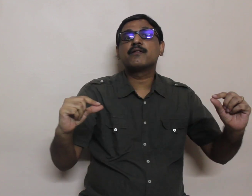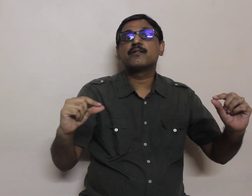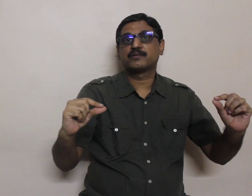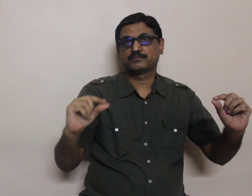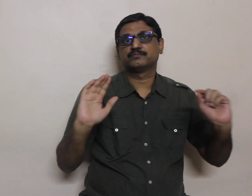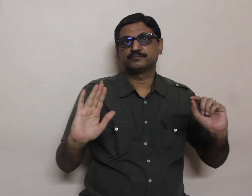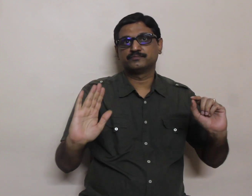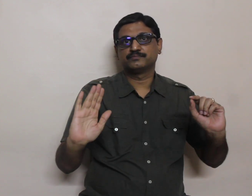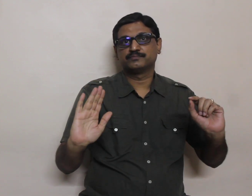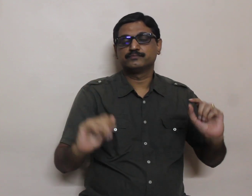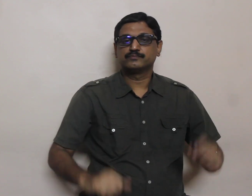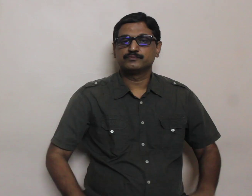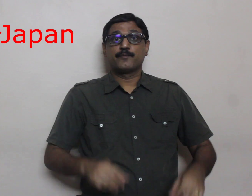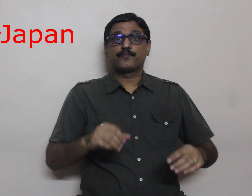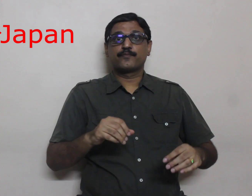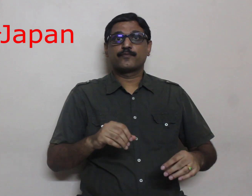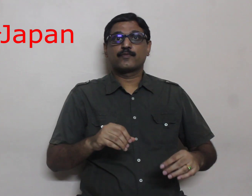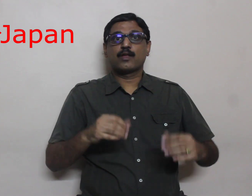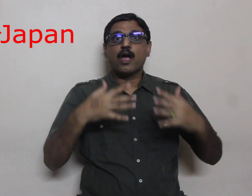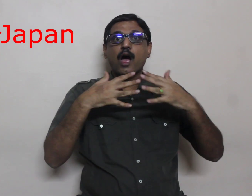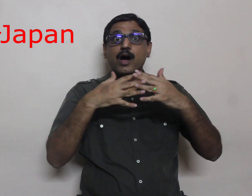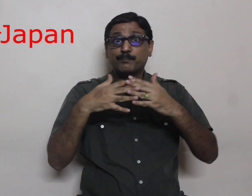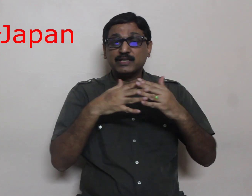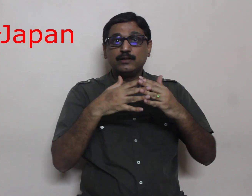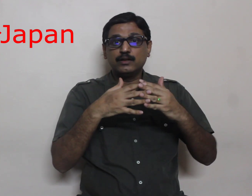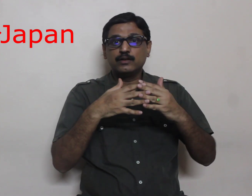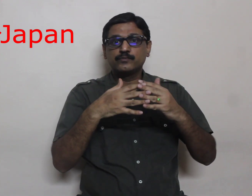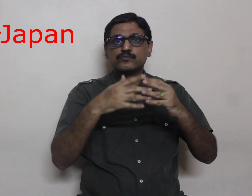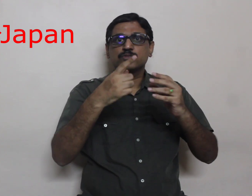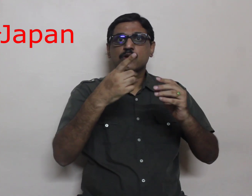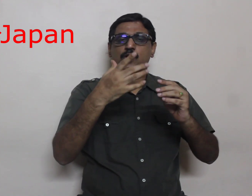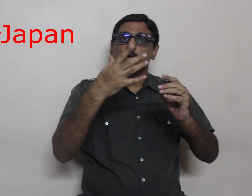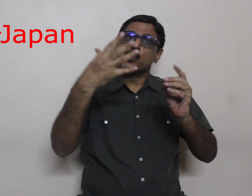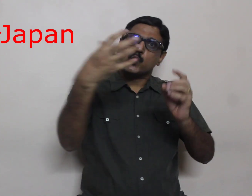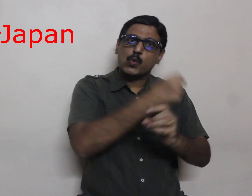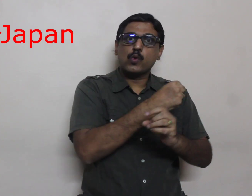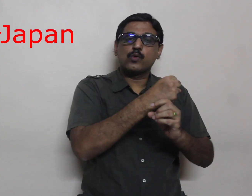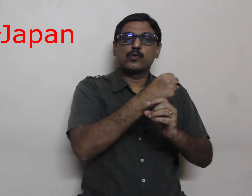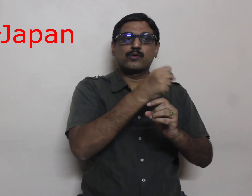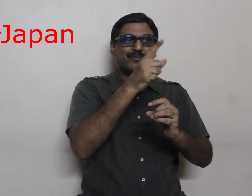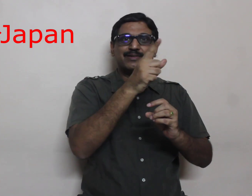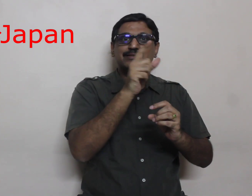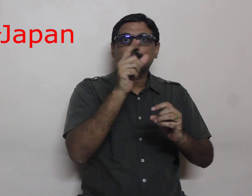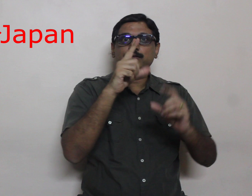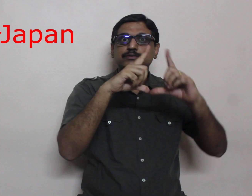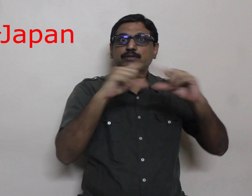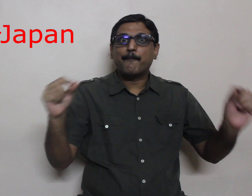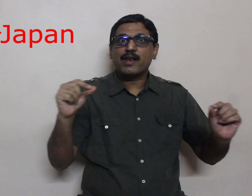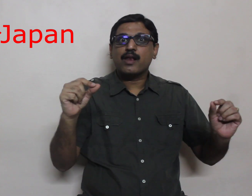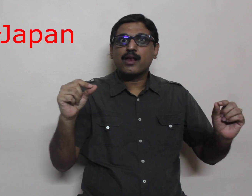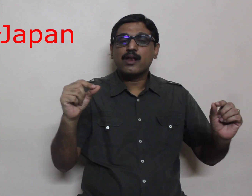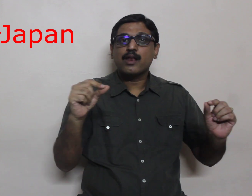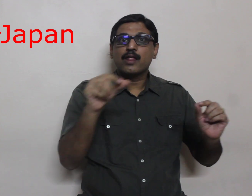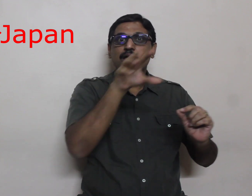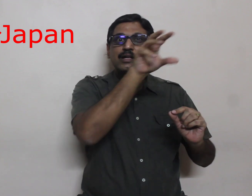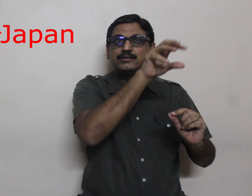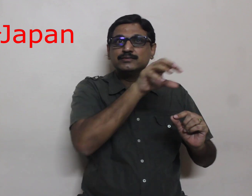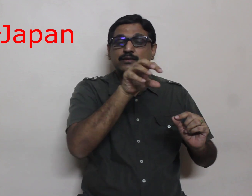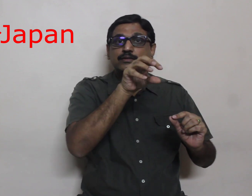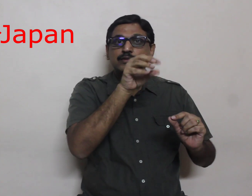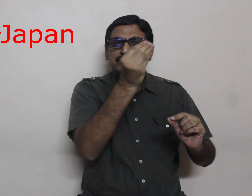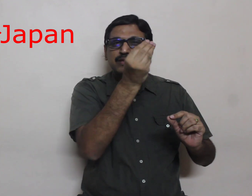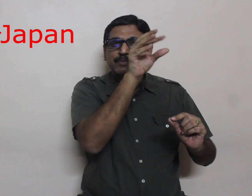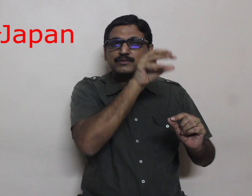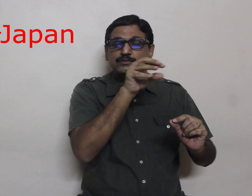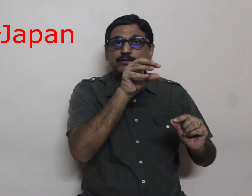America captured many of the Japanese Islands